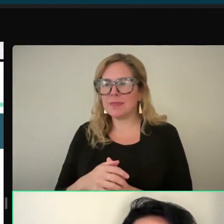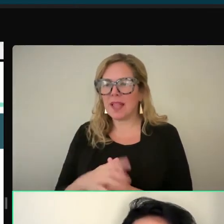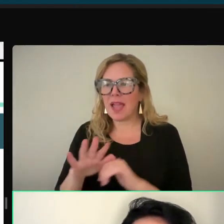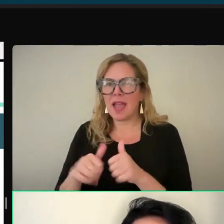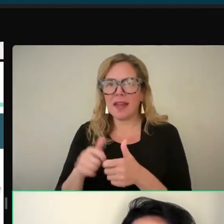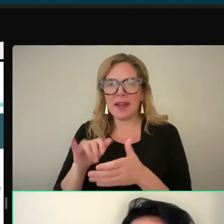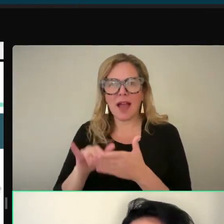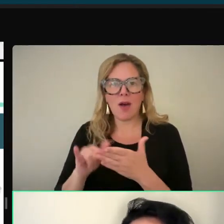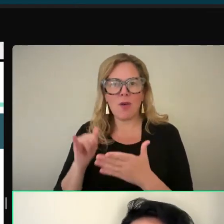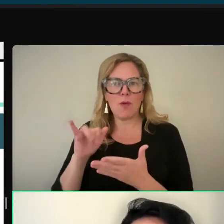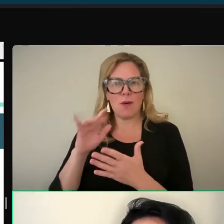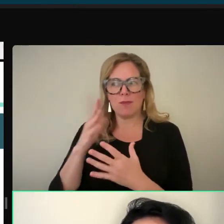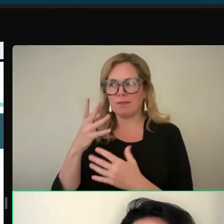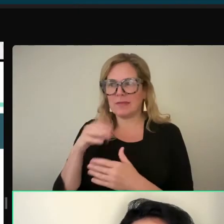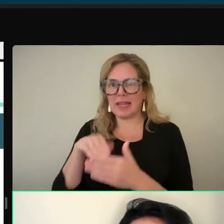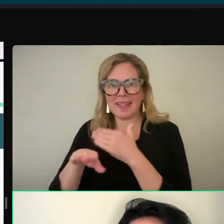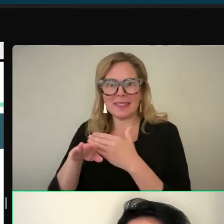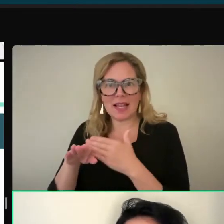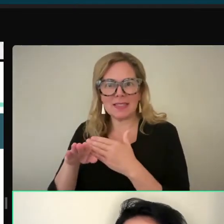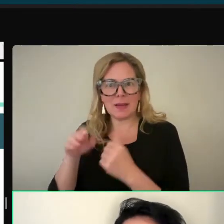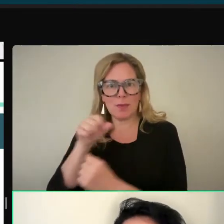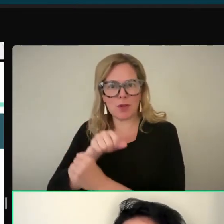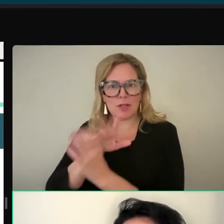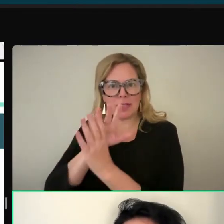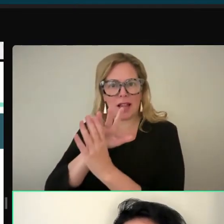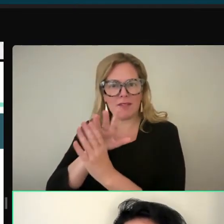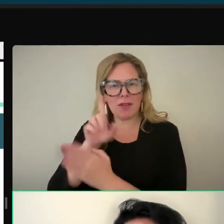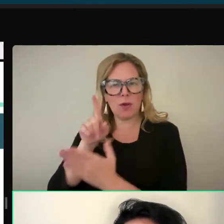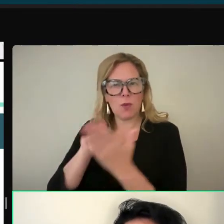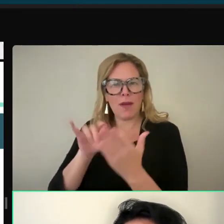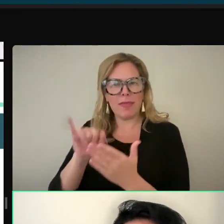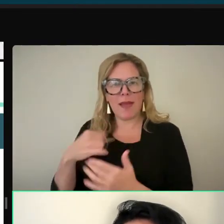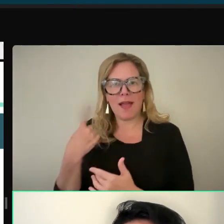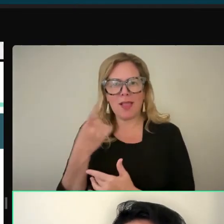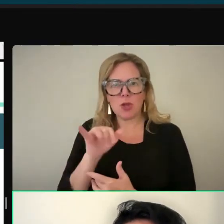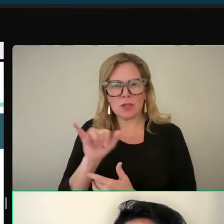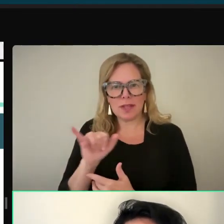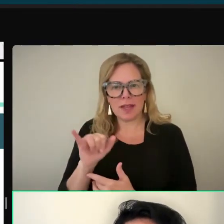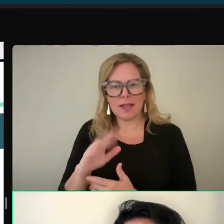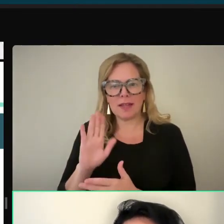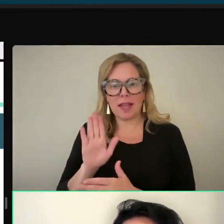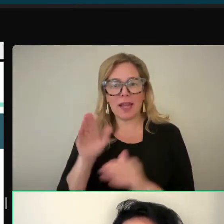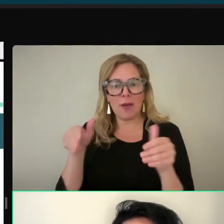Dr. Holly Tabor, my friend and colleague, who'll then be introducing her co-panelist,